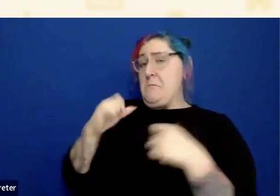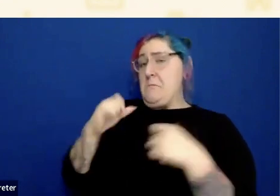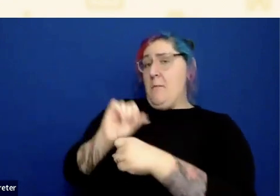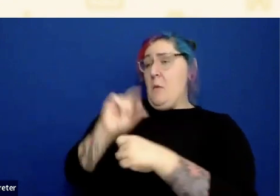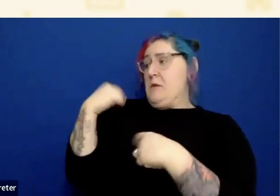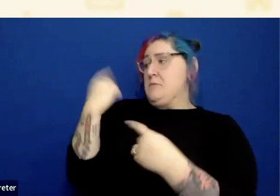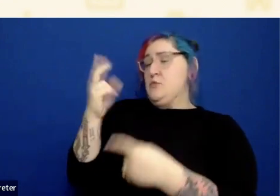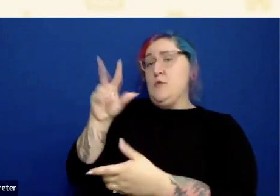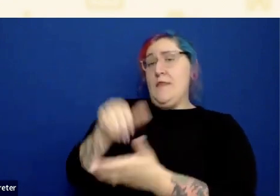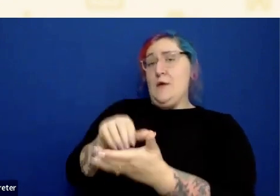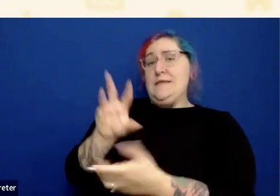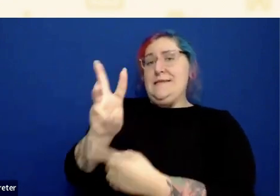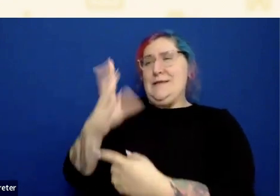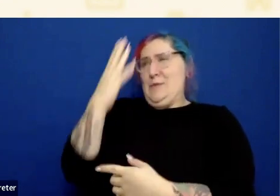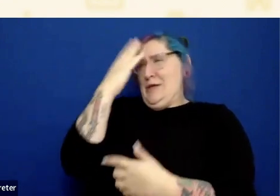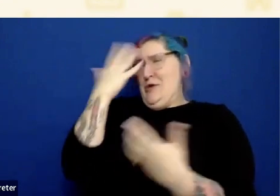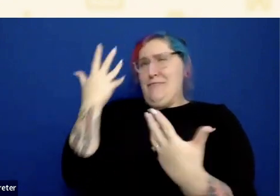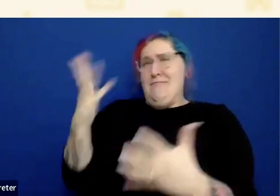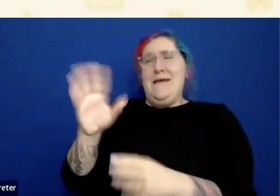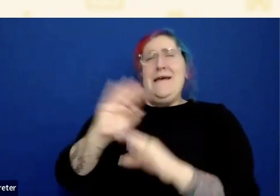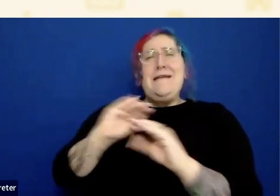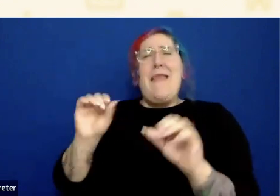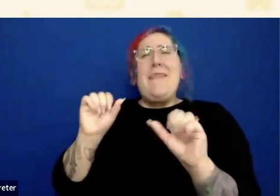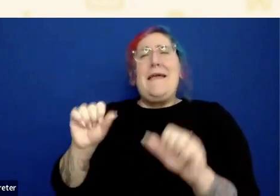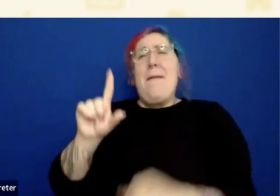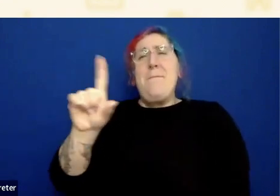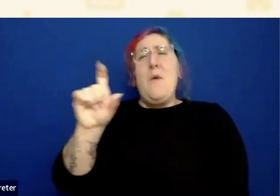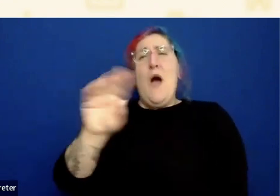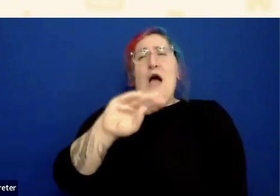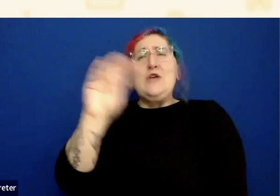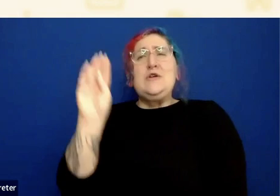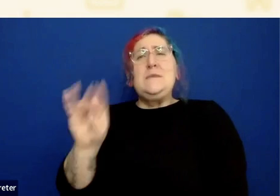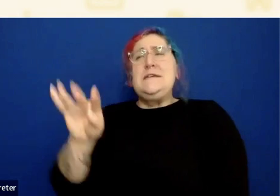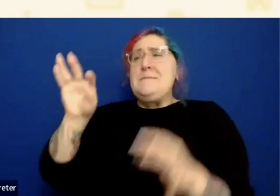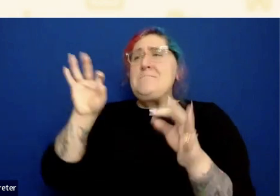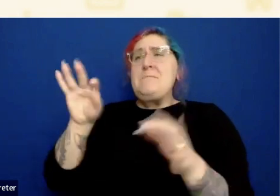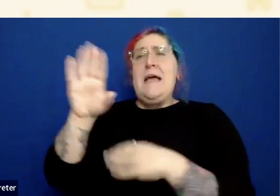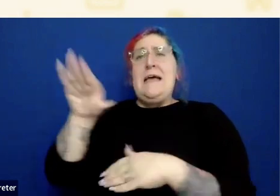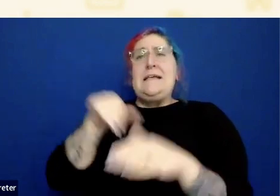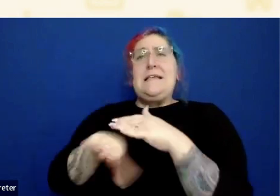to be 100% accessible, particularly these days, with things changing all the time.